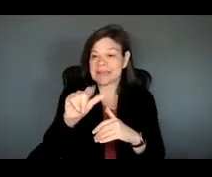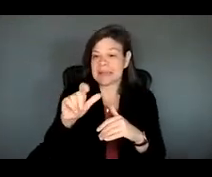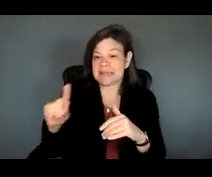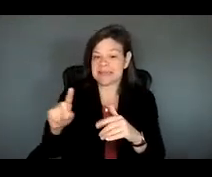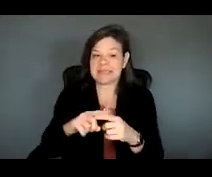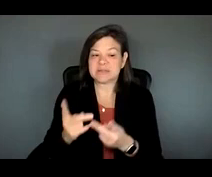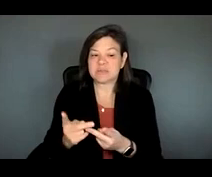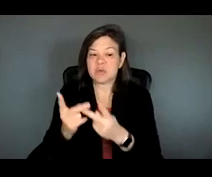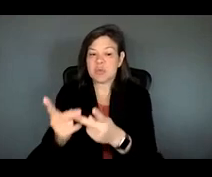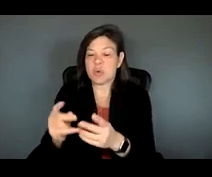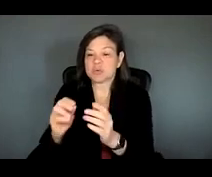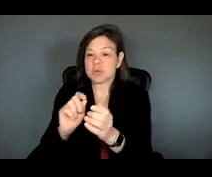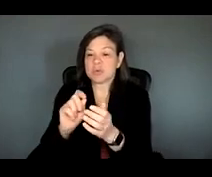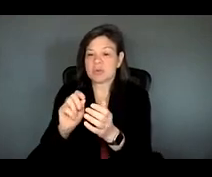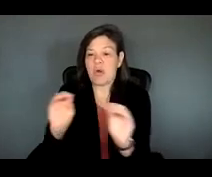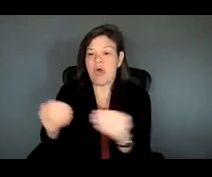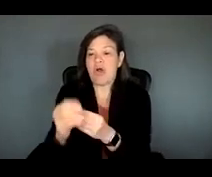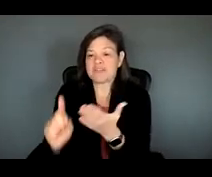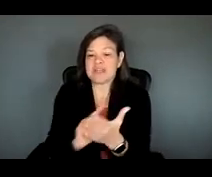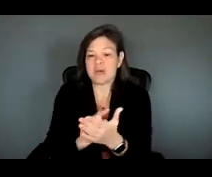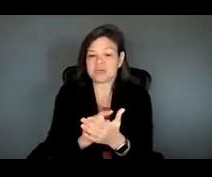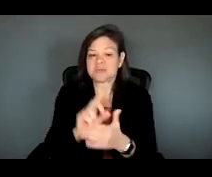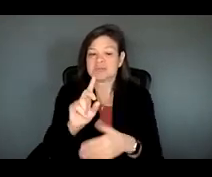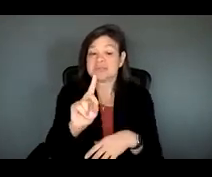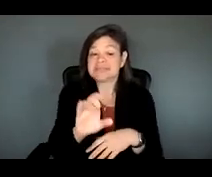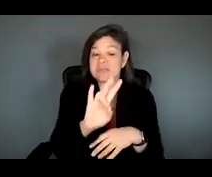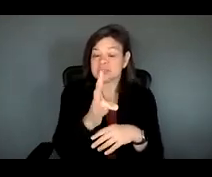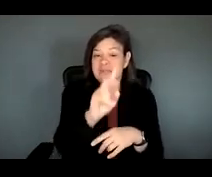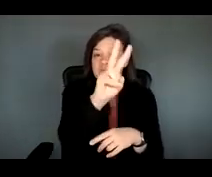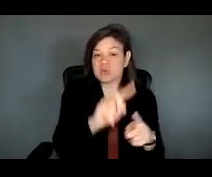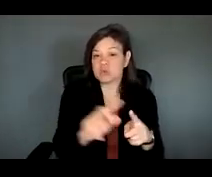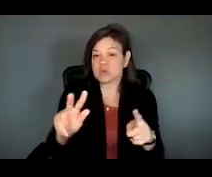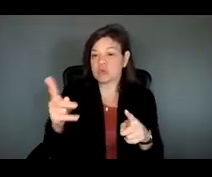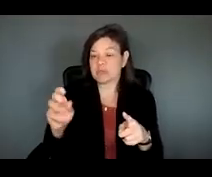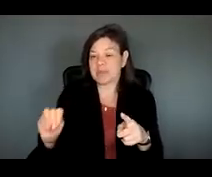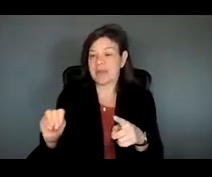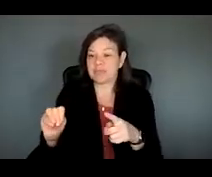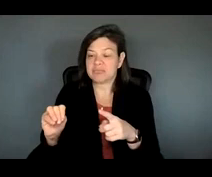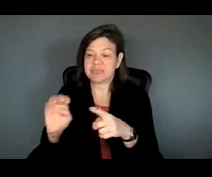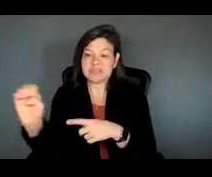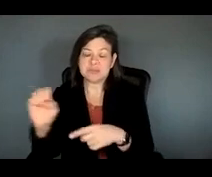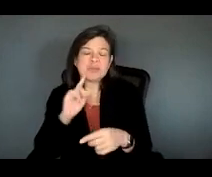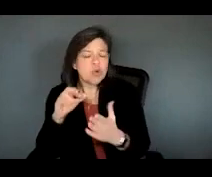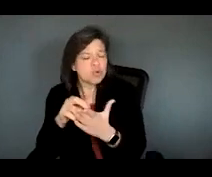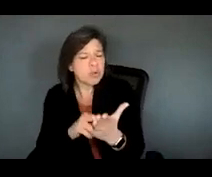on December 7th from 2 to 3:00 p.m. Eastern. Please register to drop in and ask a question that you might have about your proposal.